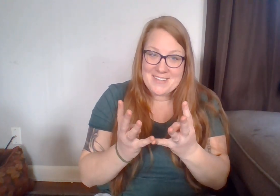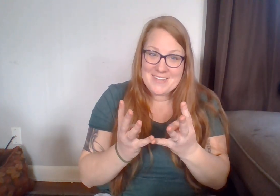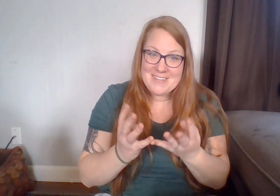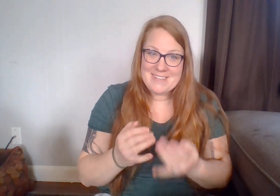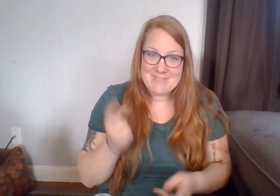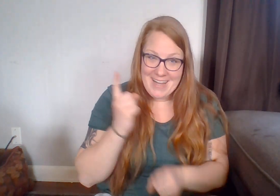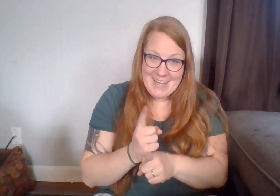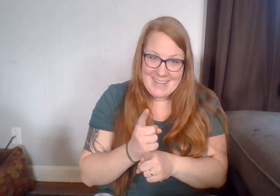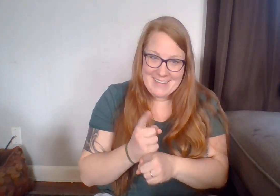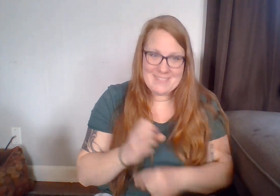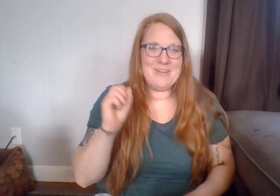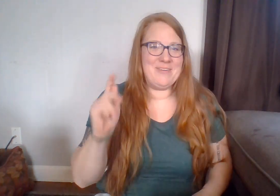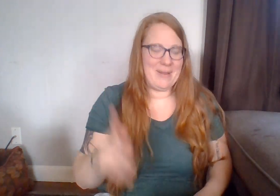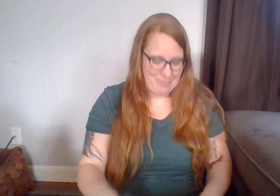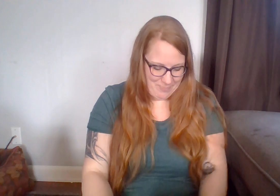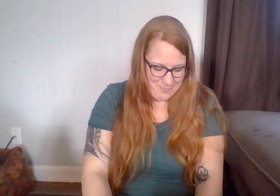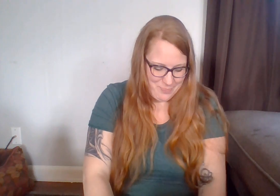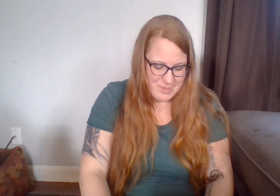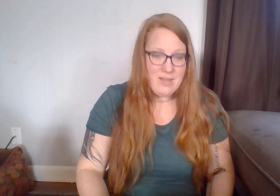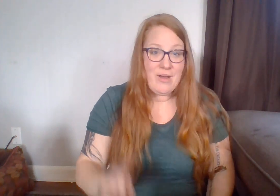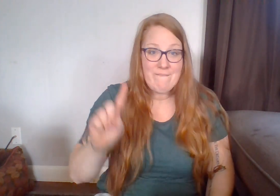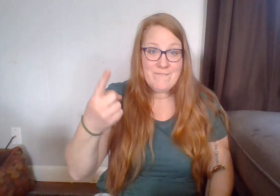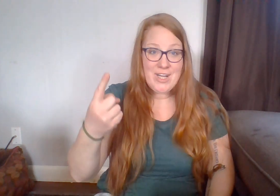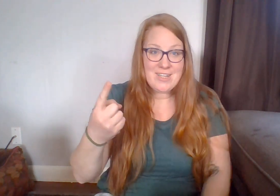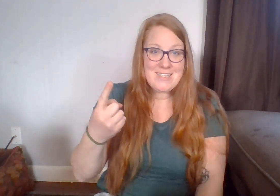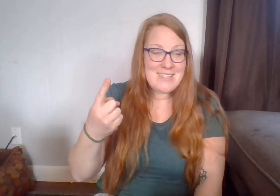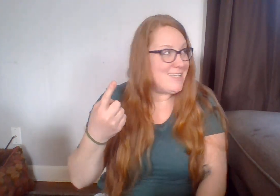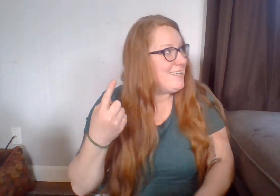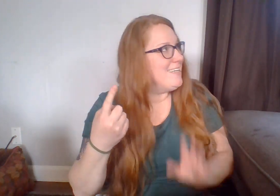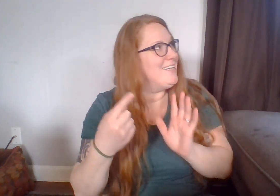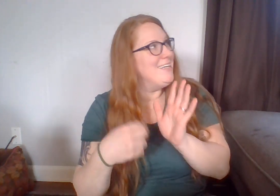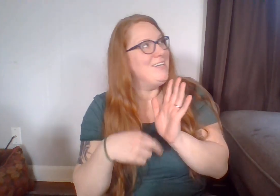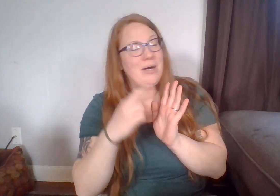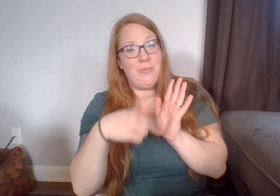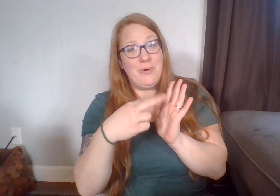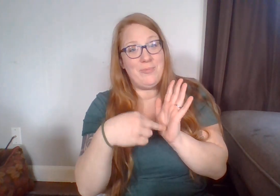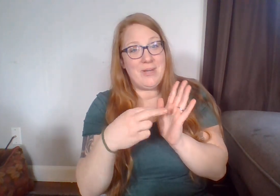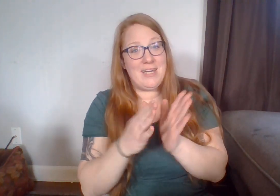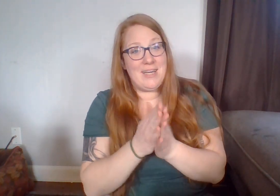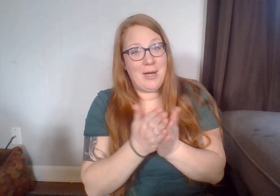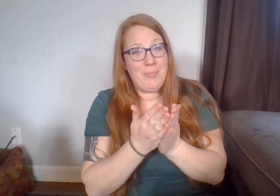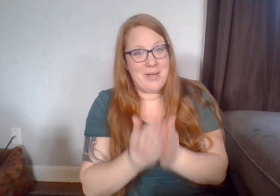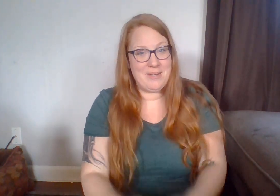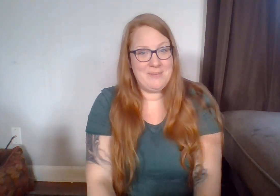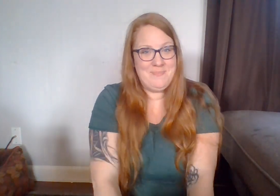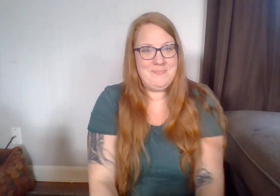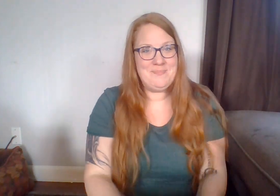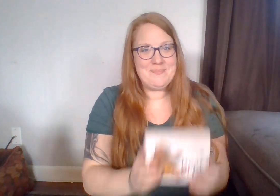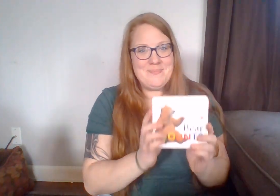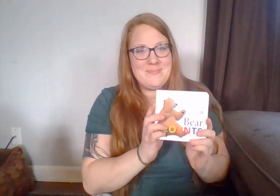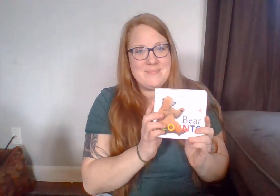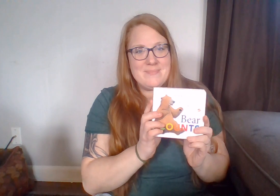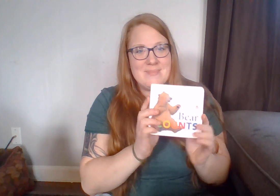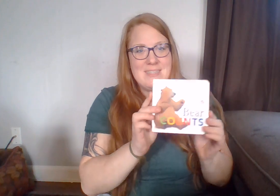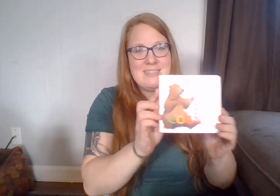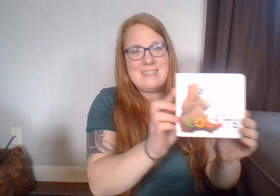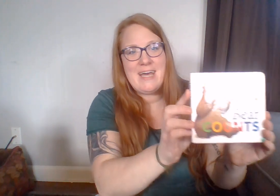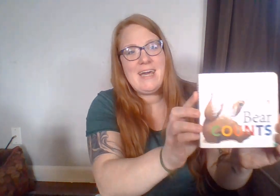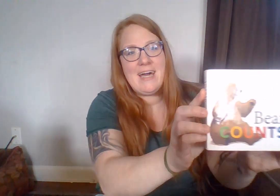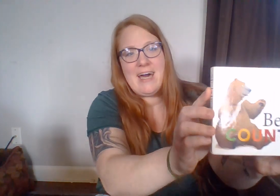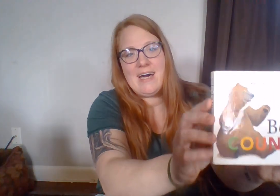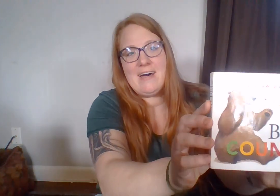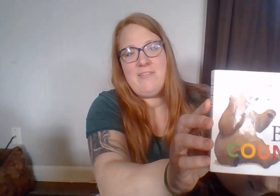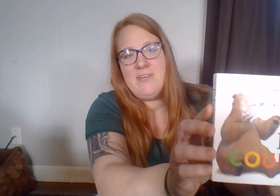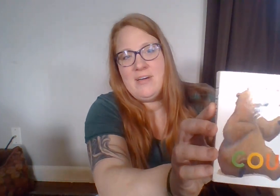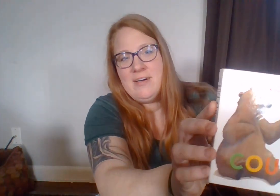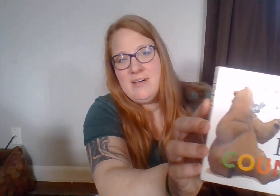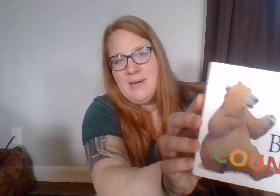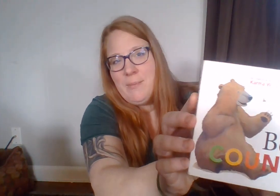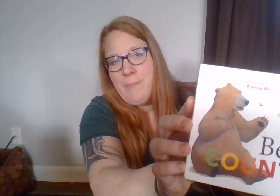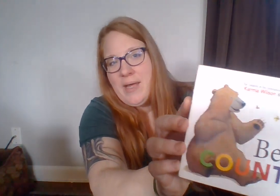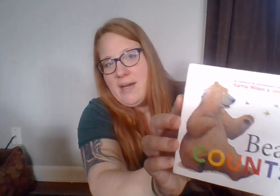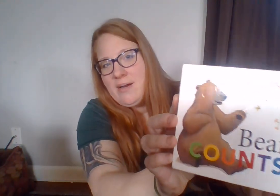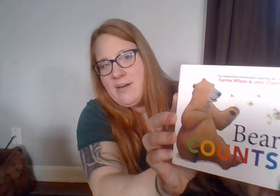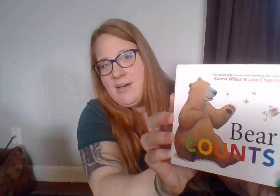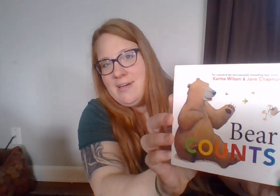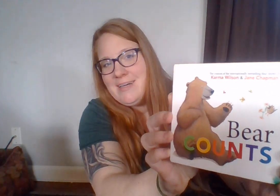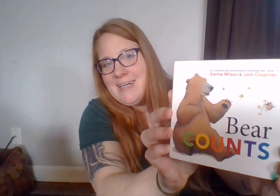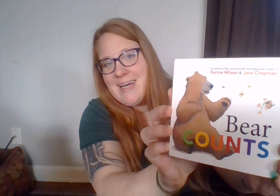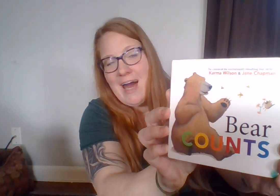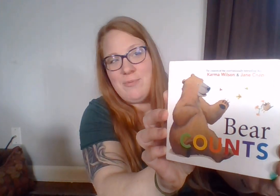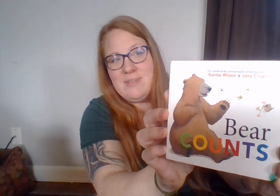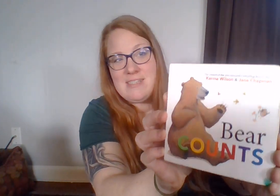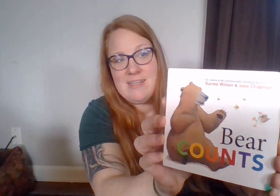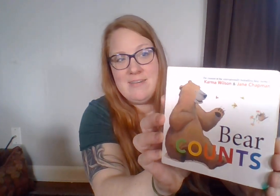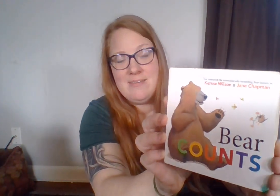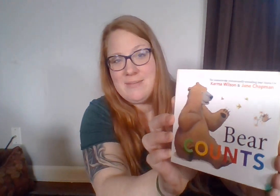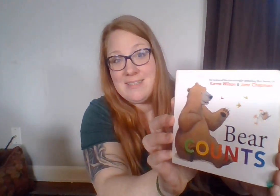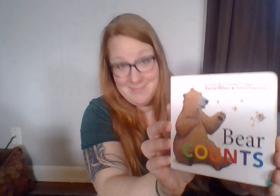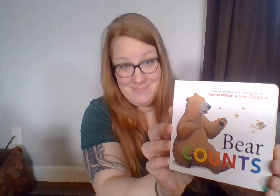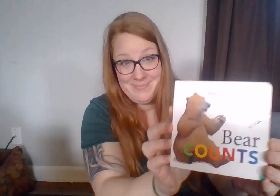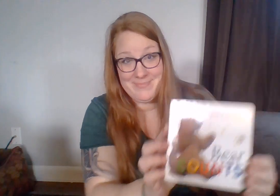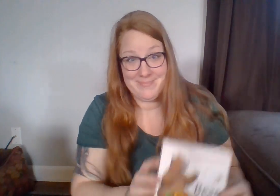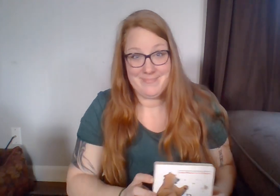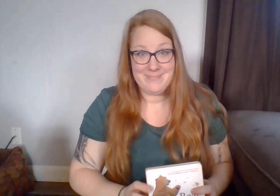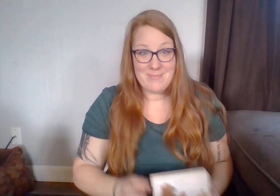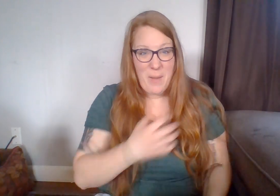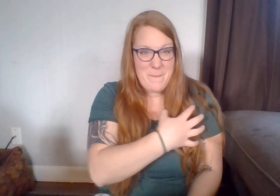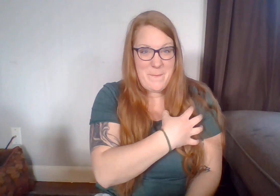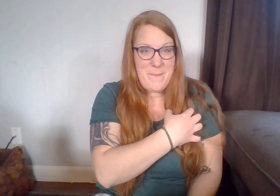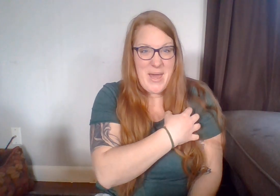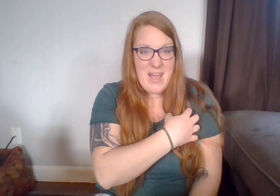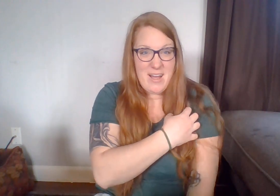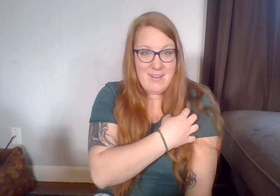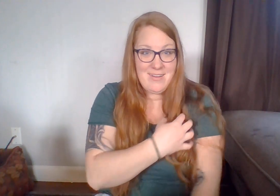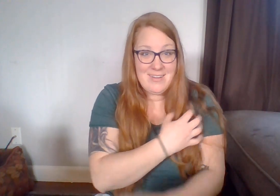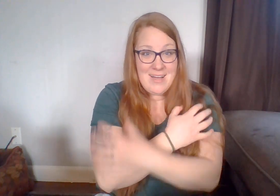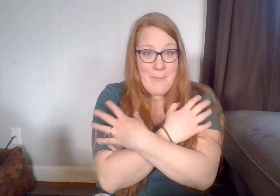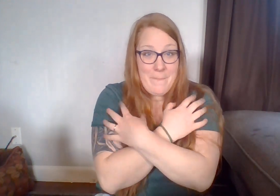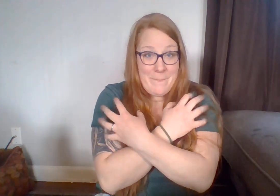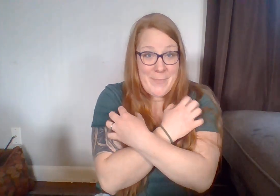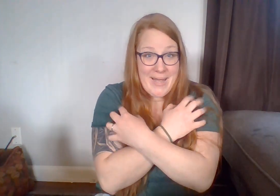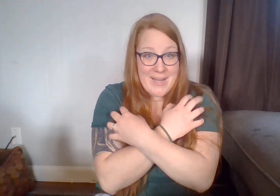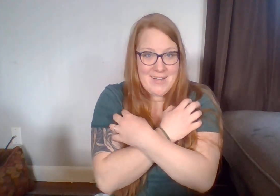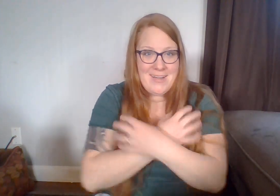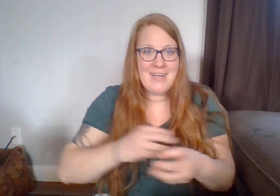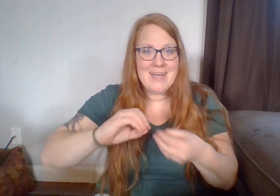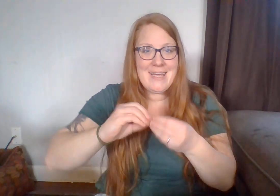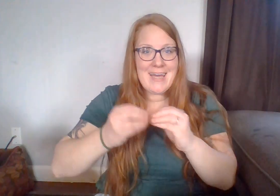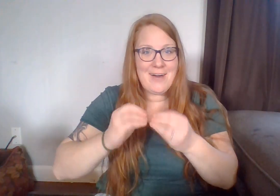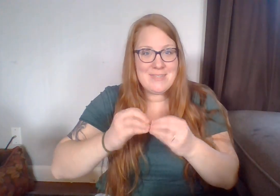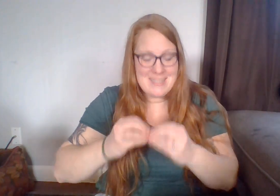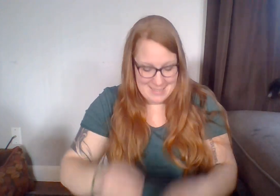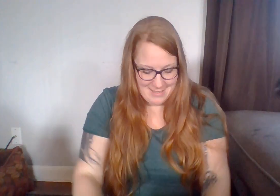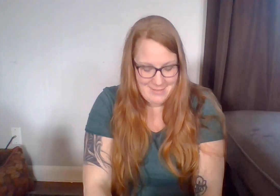right? okay. First, we'll read a book. Today, I have "Bear Counts". Bear. Bear counts.